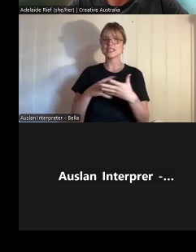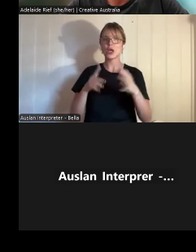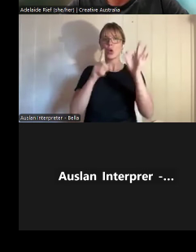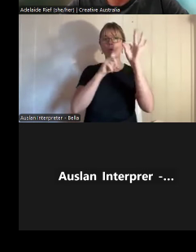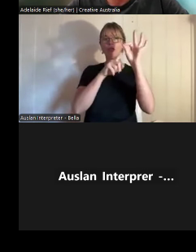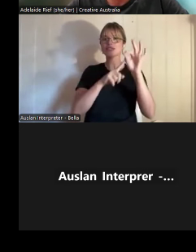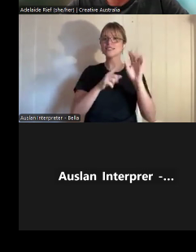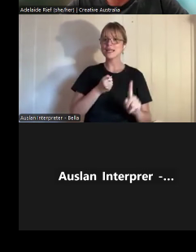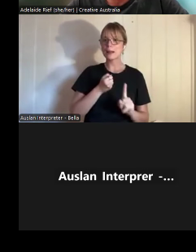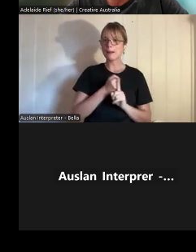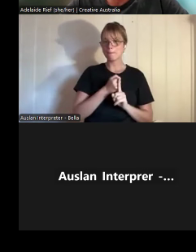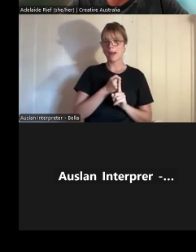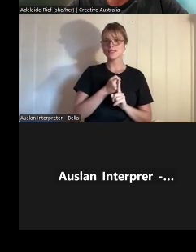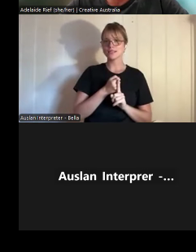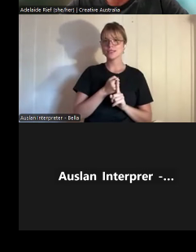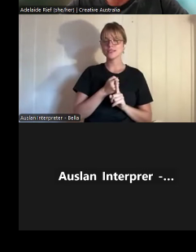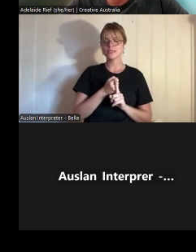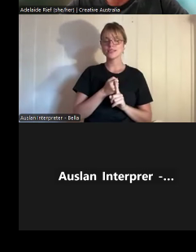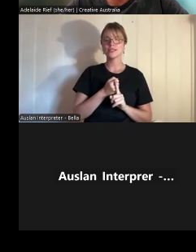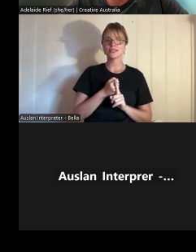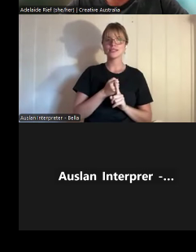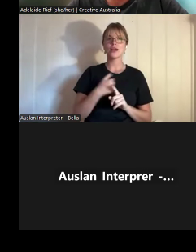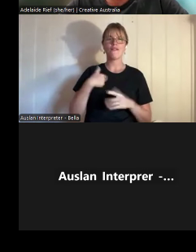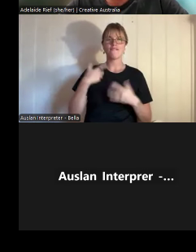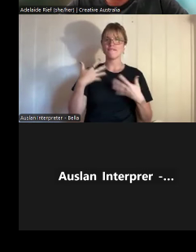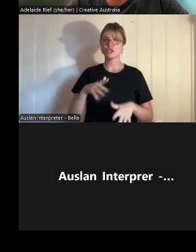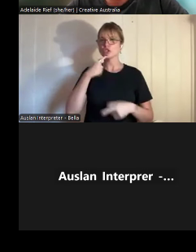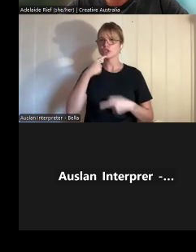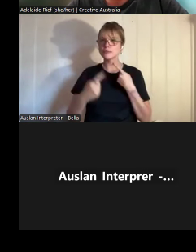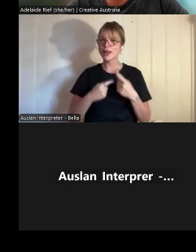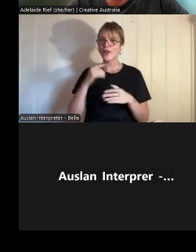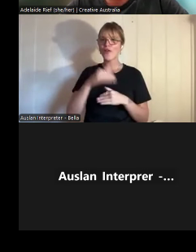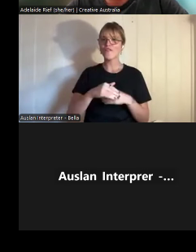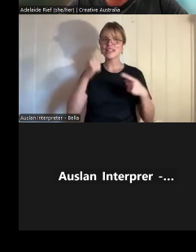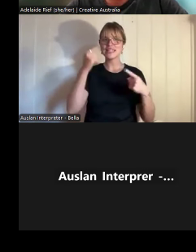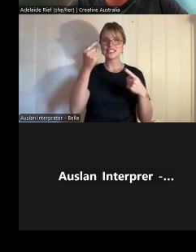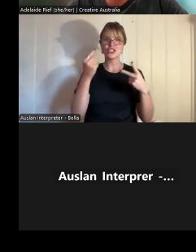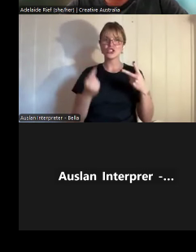I've explained what each of those criteria is and then provided you with some suggestions